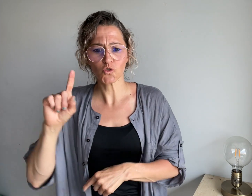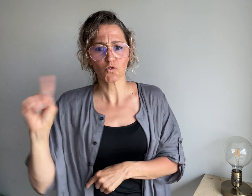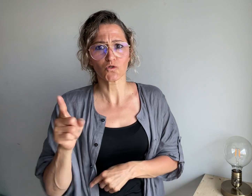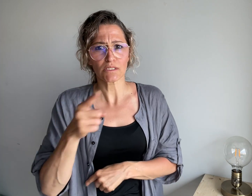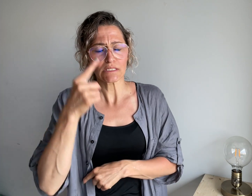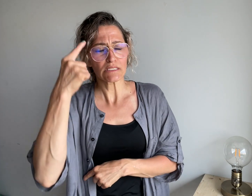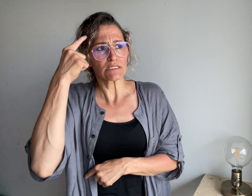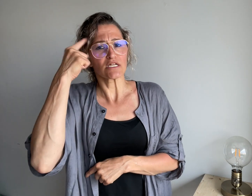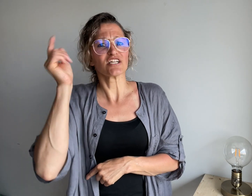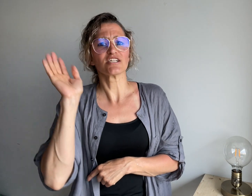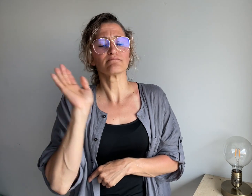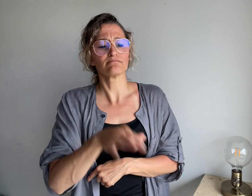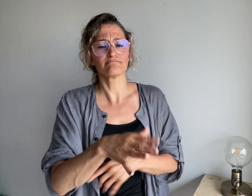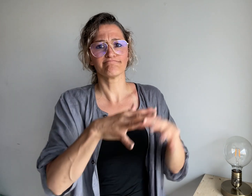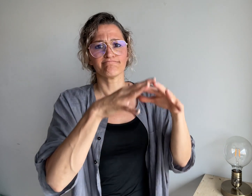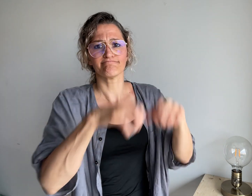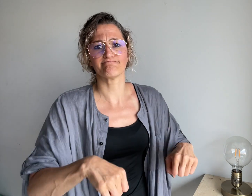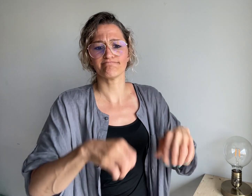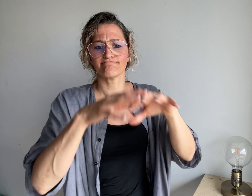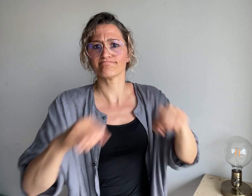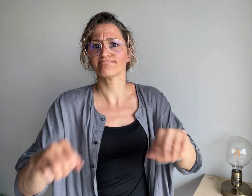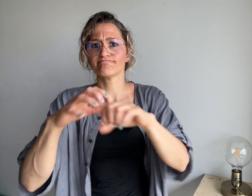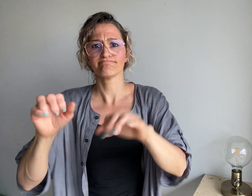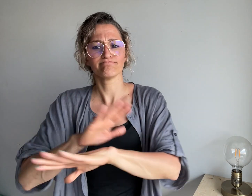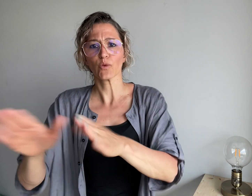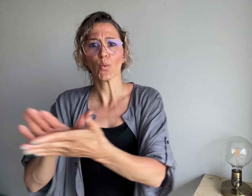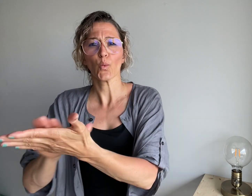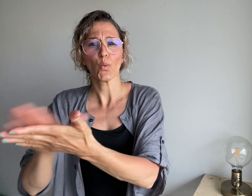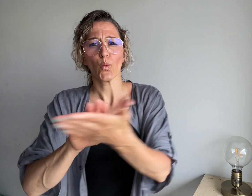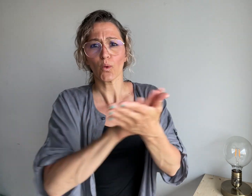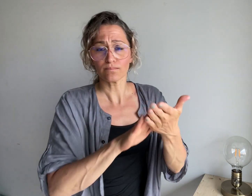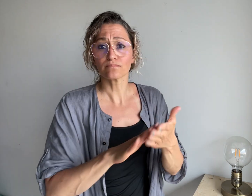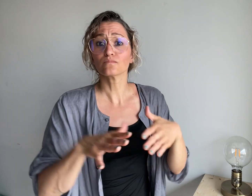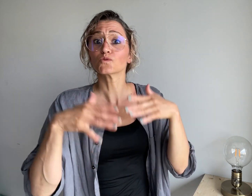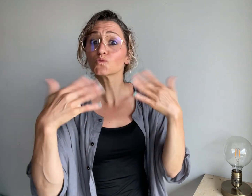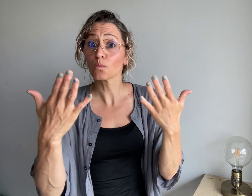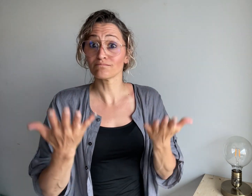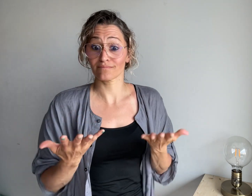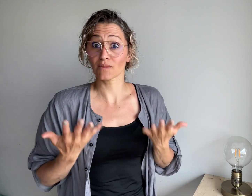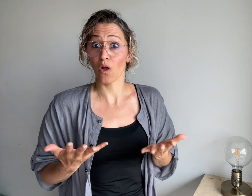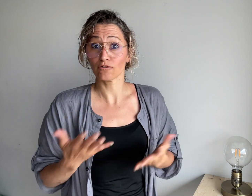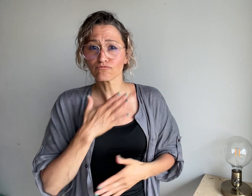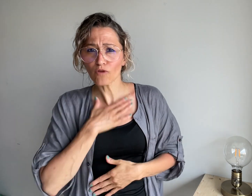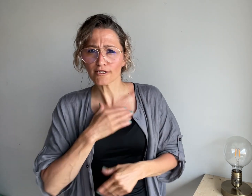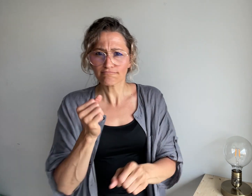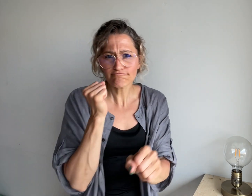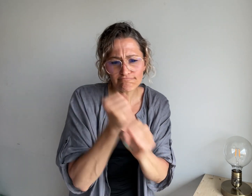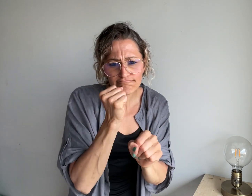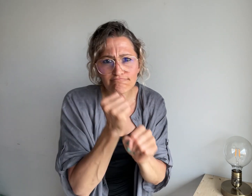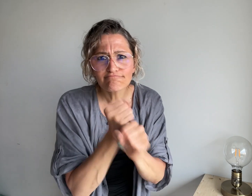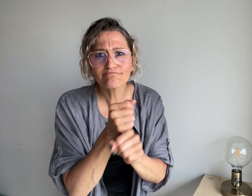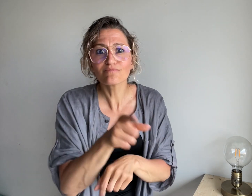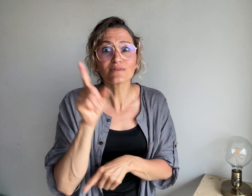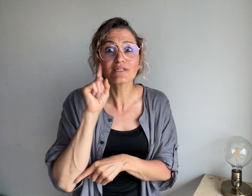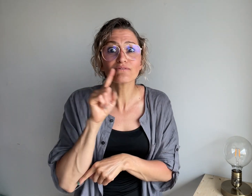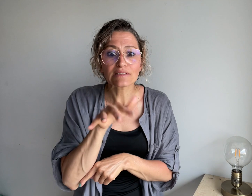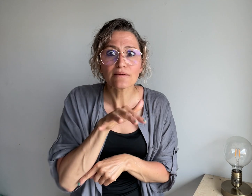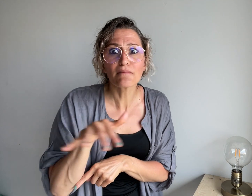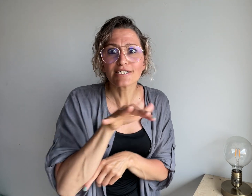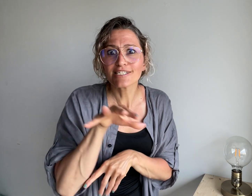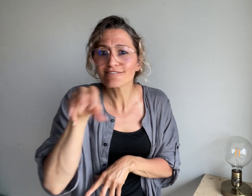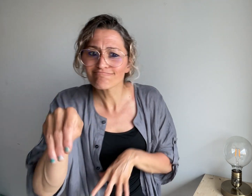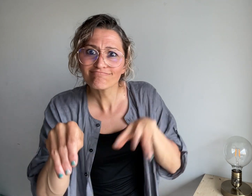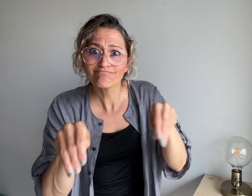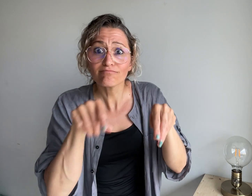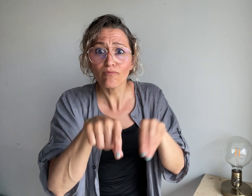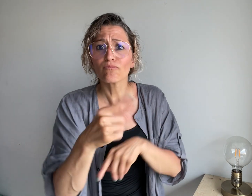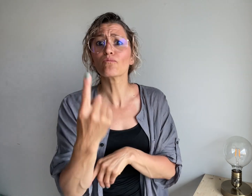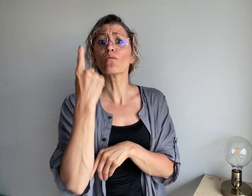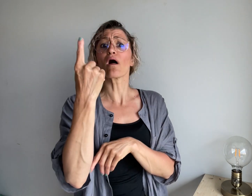So, creating Deaf Spaces is not only about adding accessibility